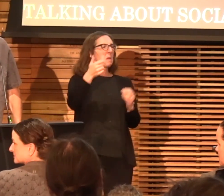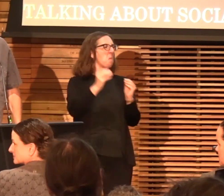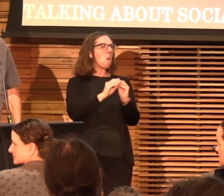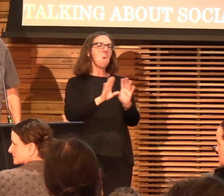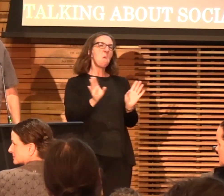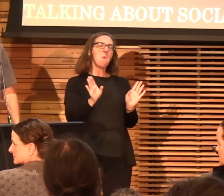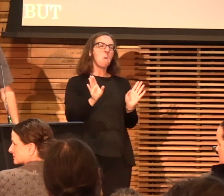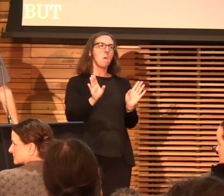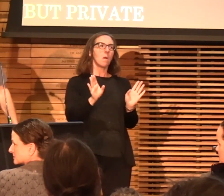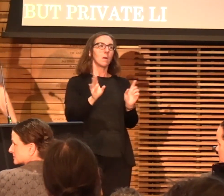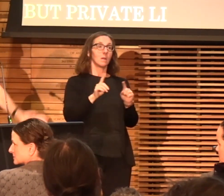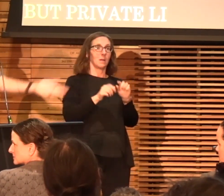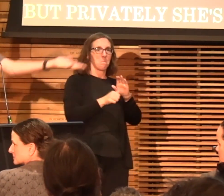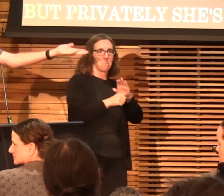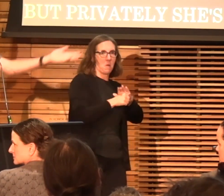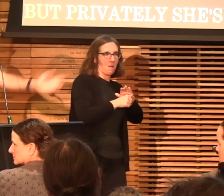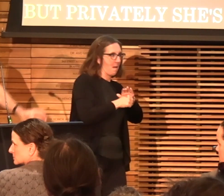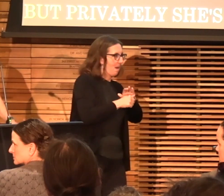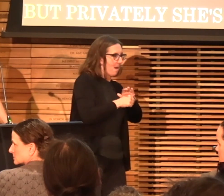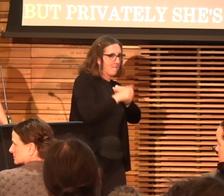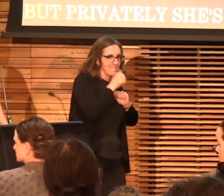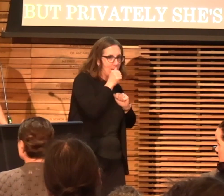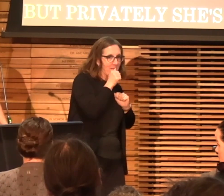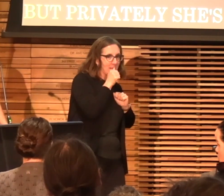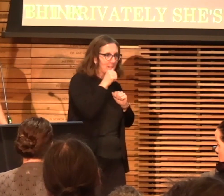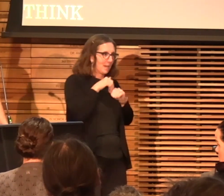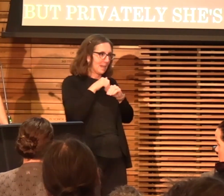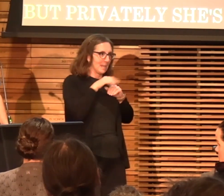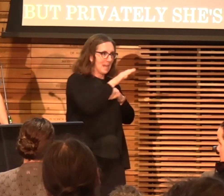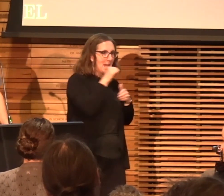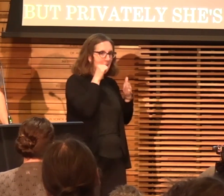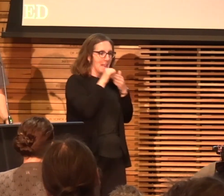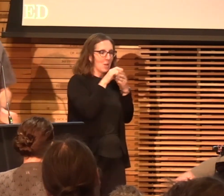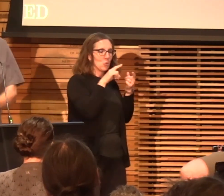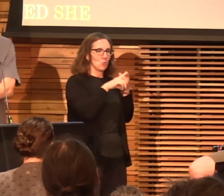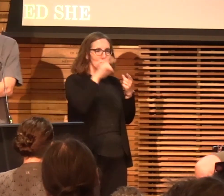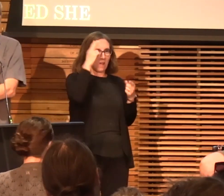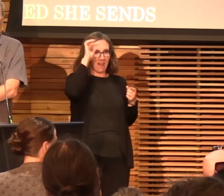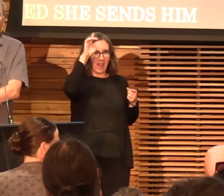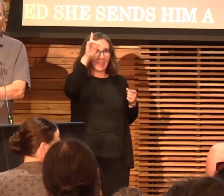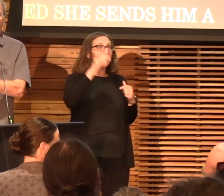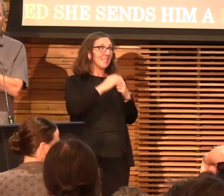But privately, she's sending letters to Uncle Ed. She sends him a letter in the '30s